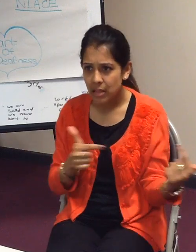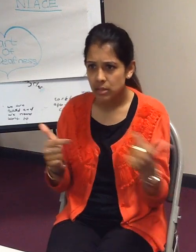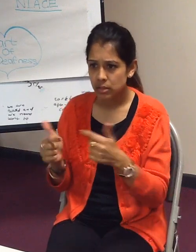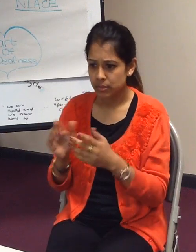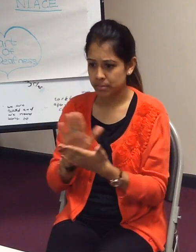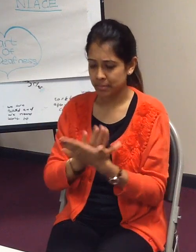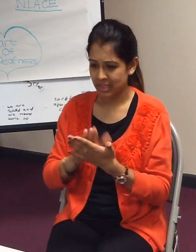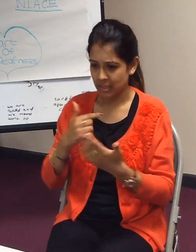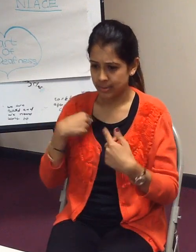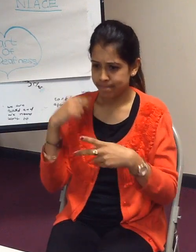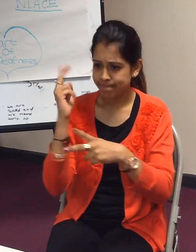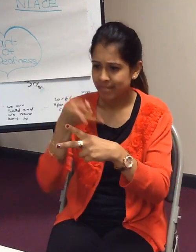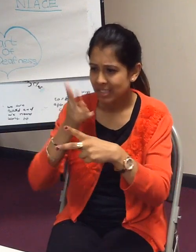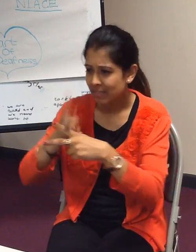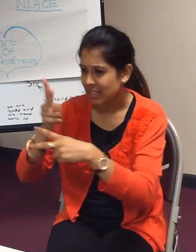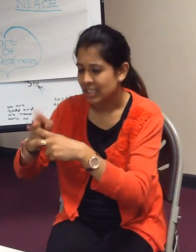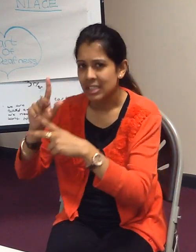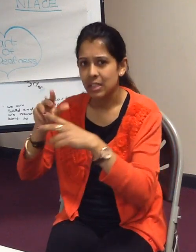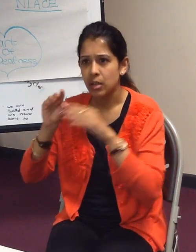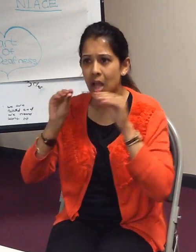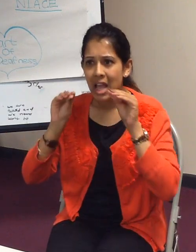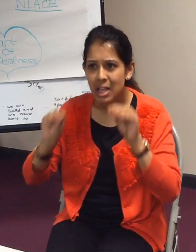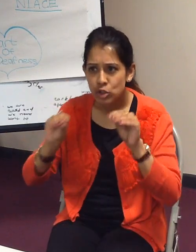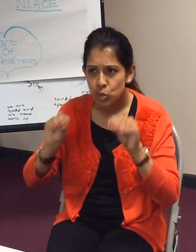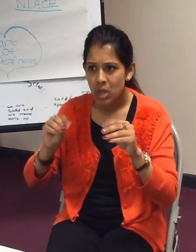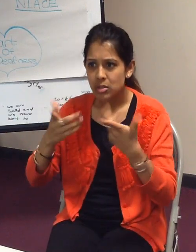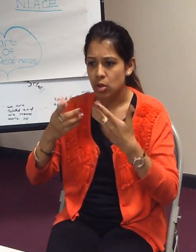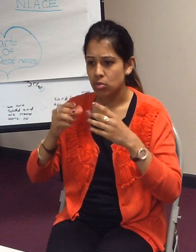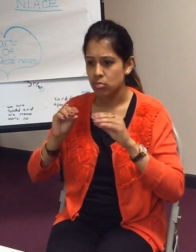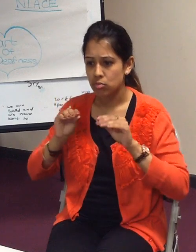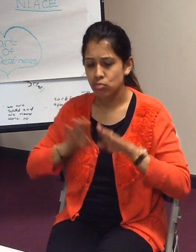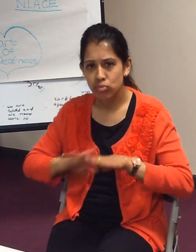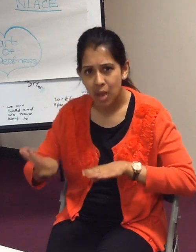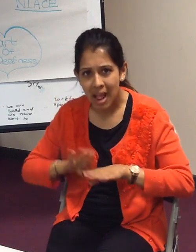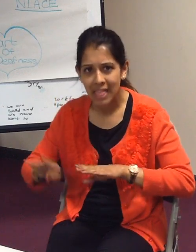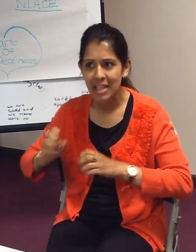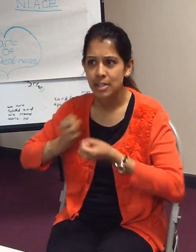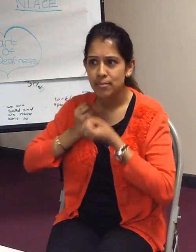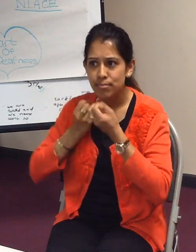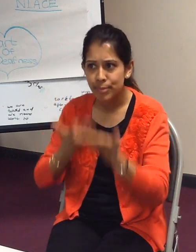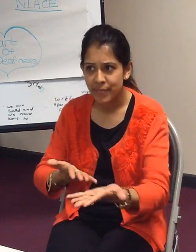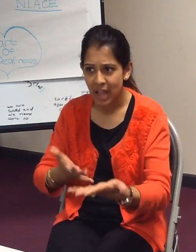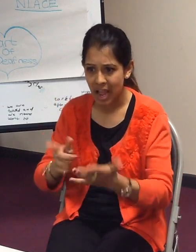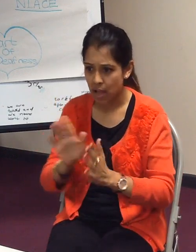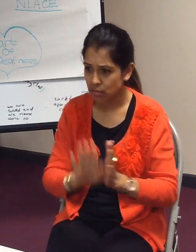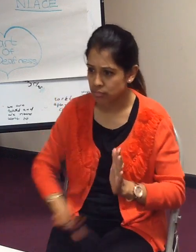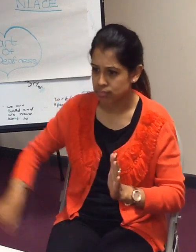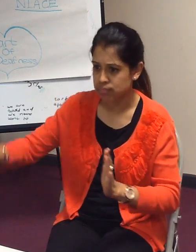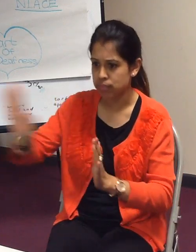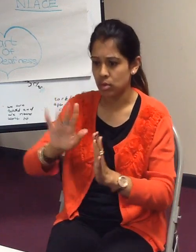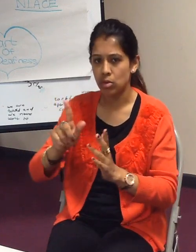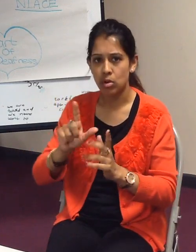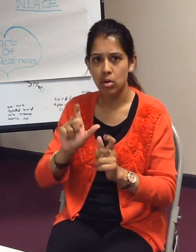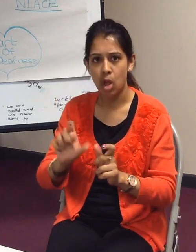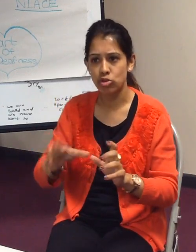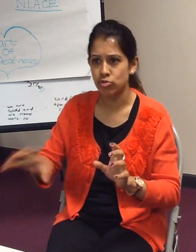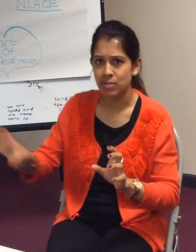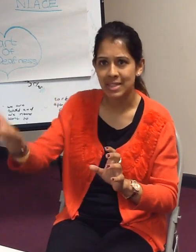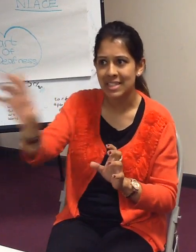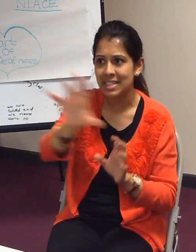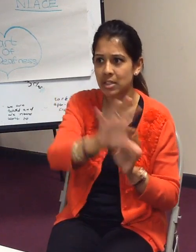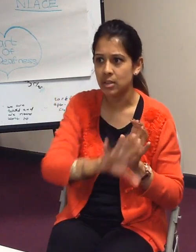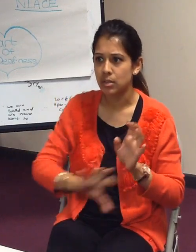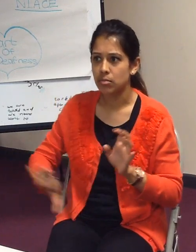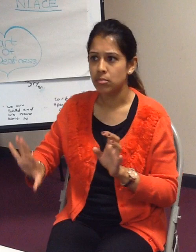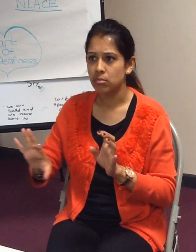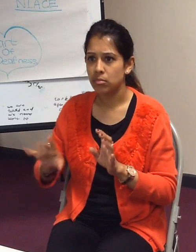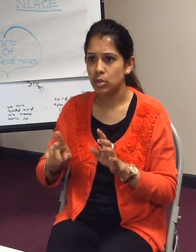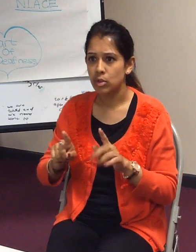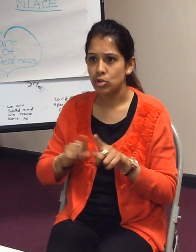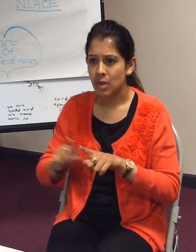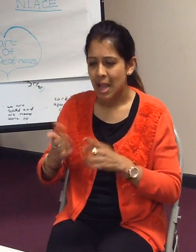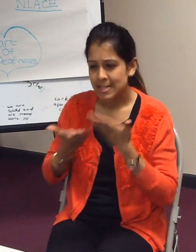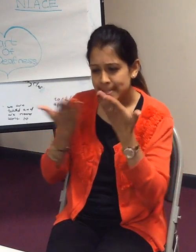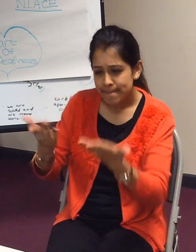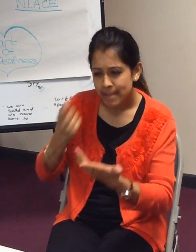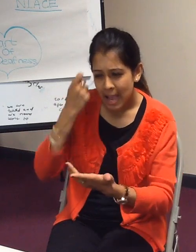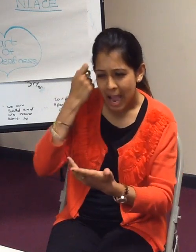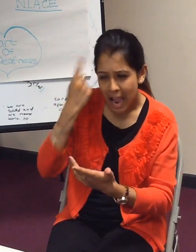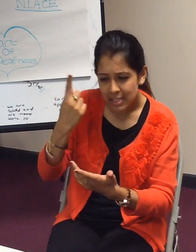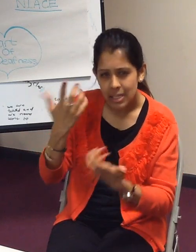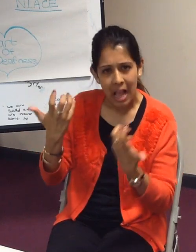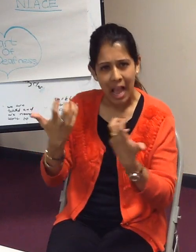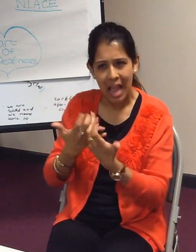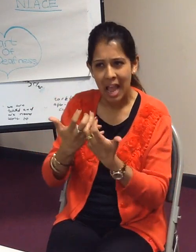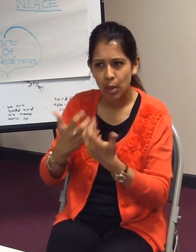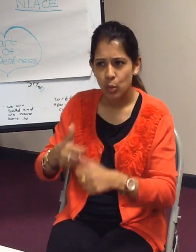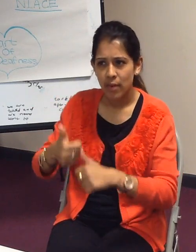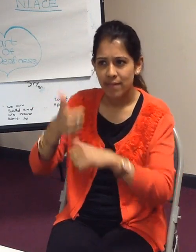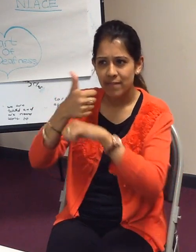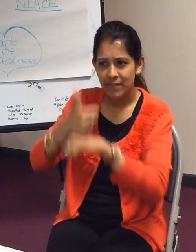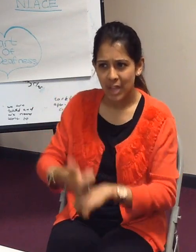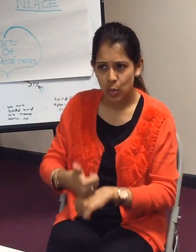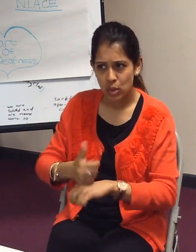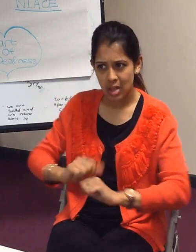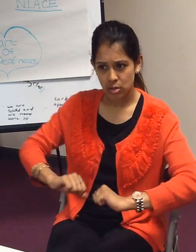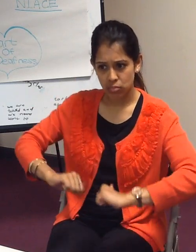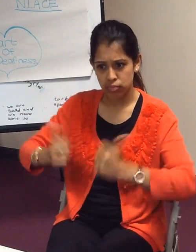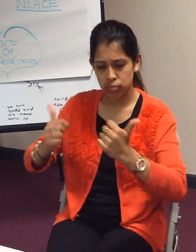NIACE also visited education and training providers all over the country to get their views of how they and other organisations of how the Foundation